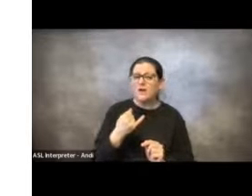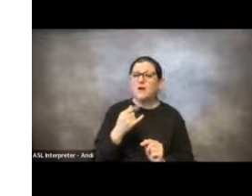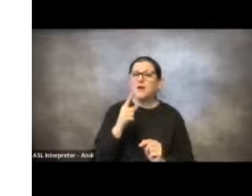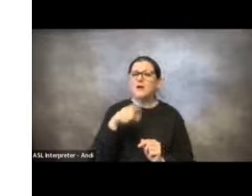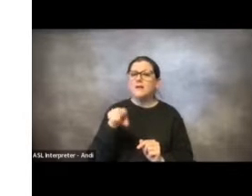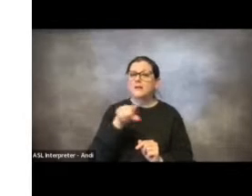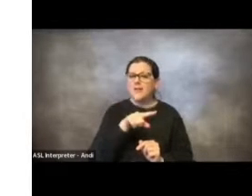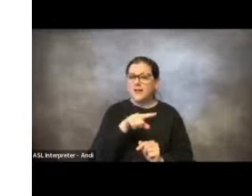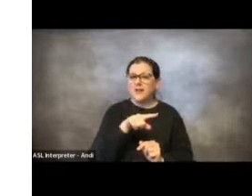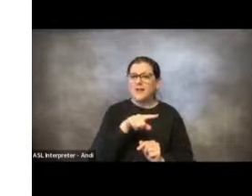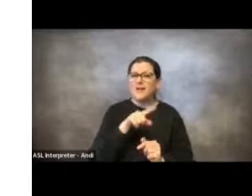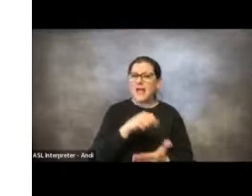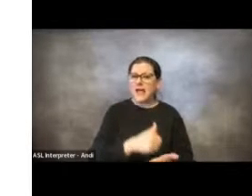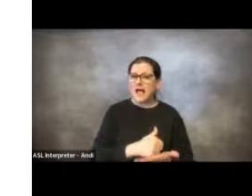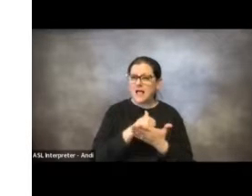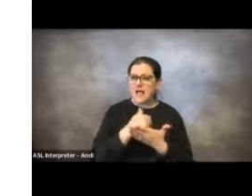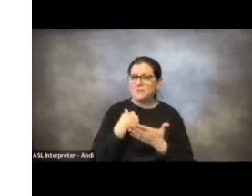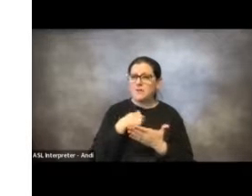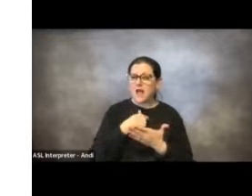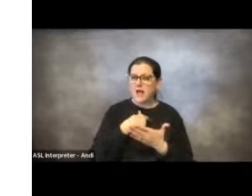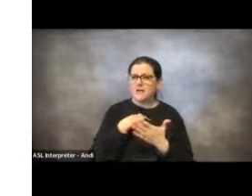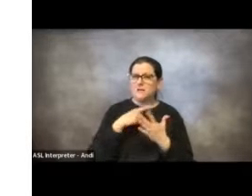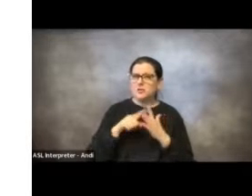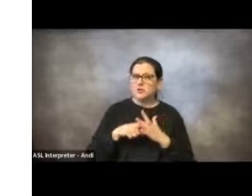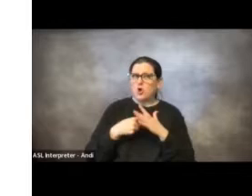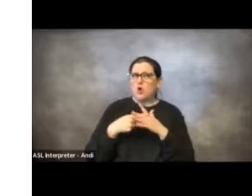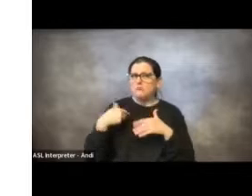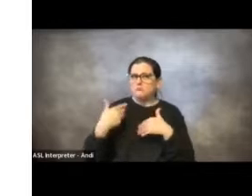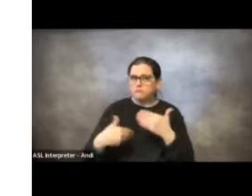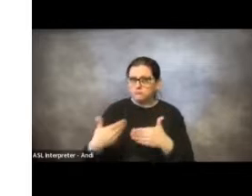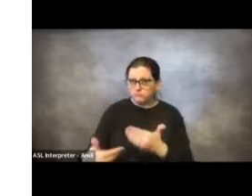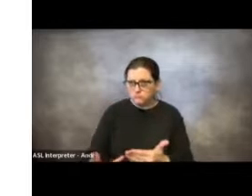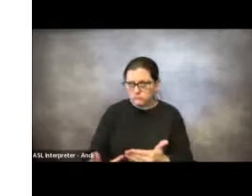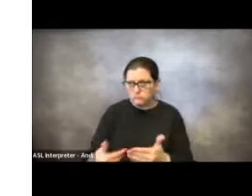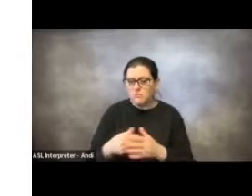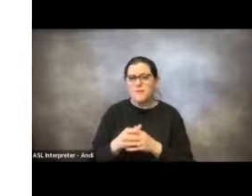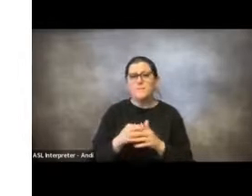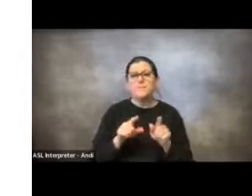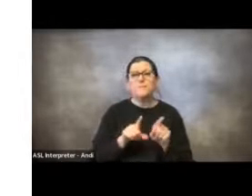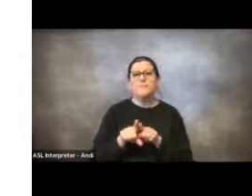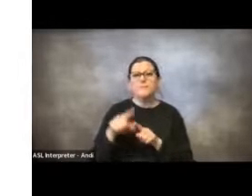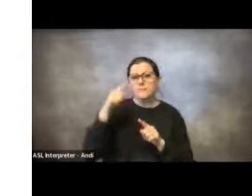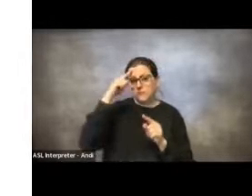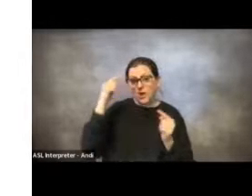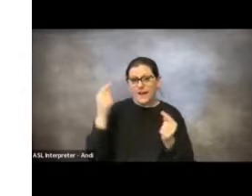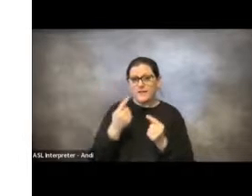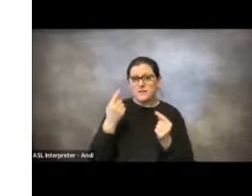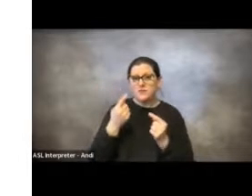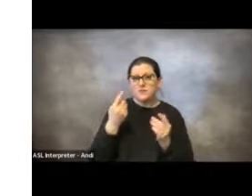you know, helped us kind of get this going. And then our Brain Injury Fund does the neuro